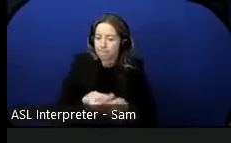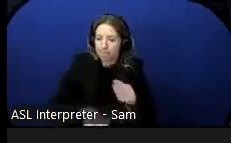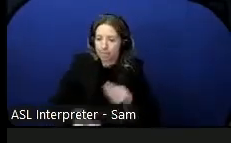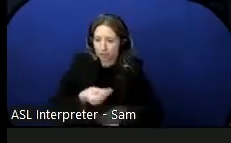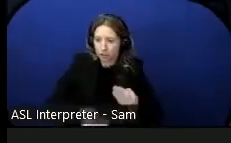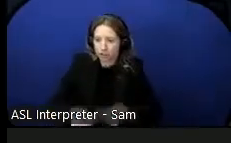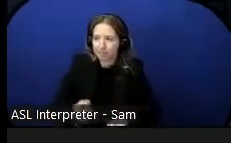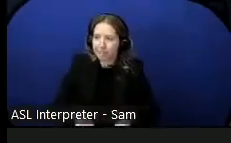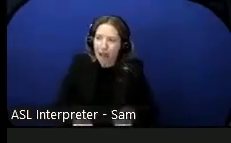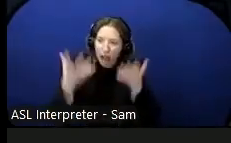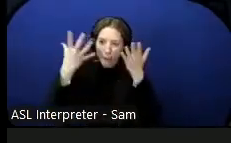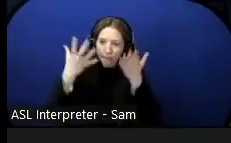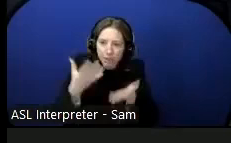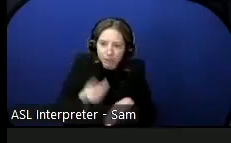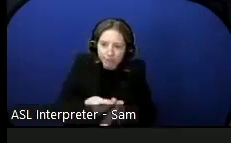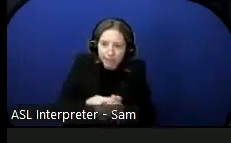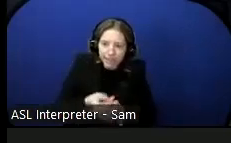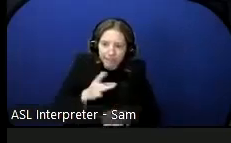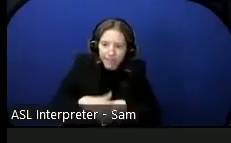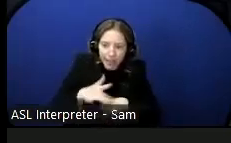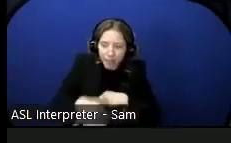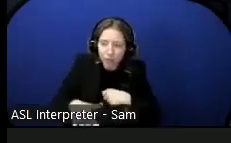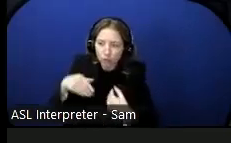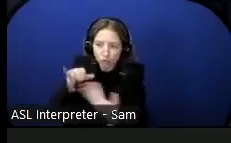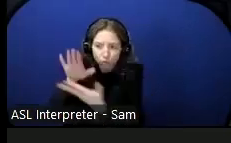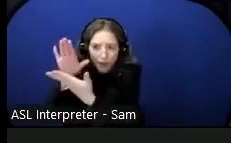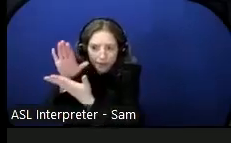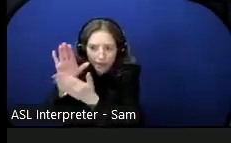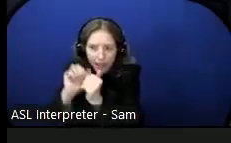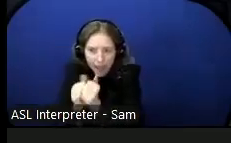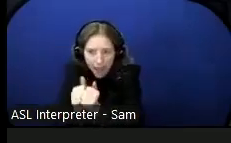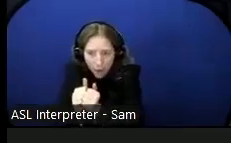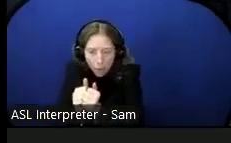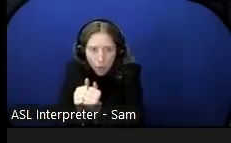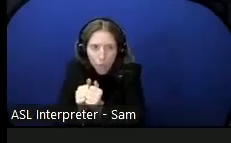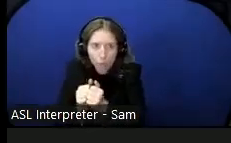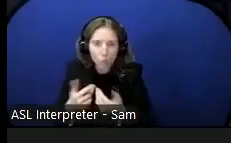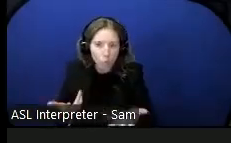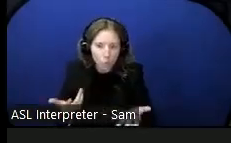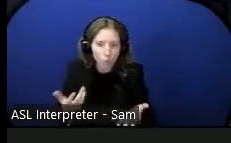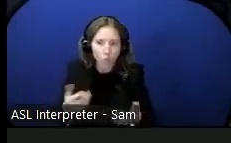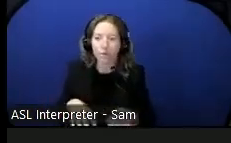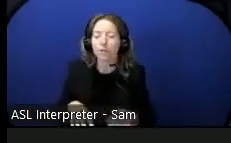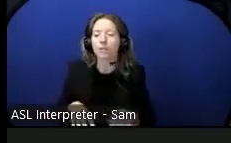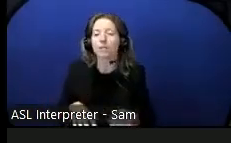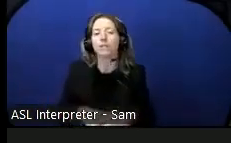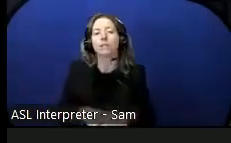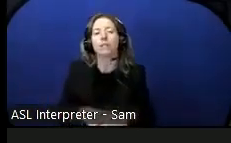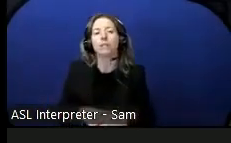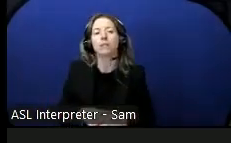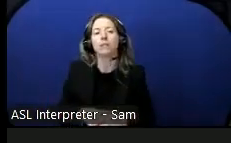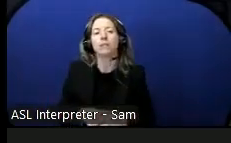A lot of the time we can't pay for huge manual audits for every single test, sometimes we want to use a combination